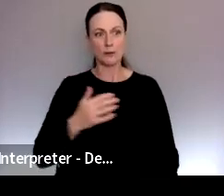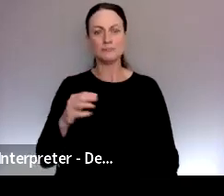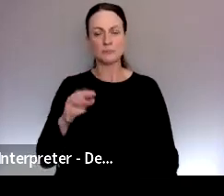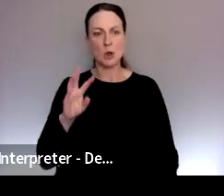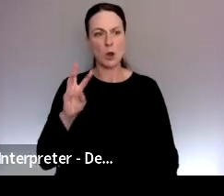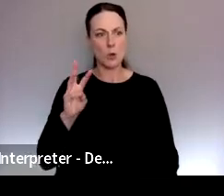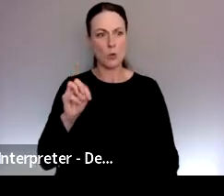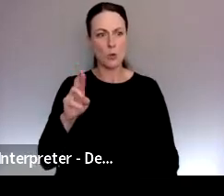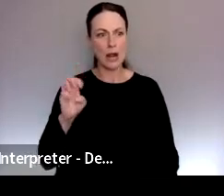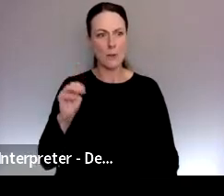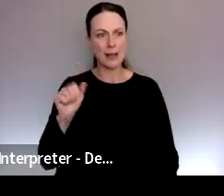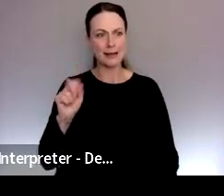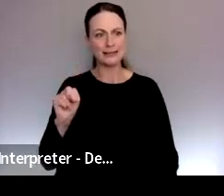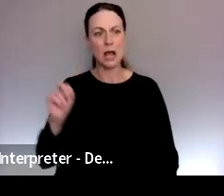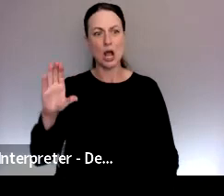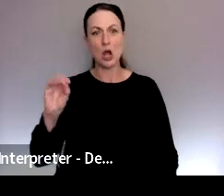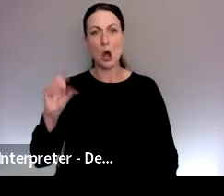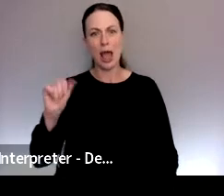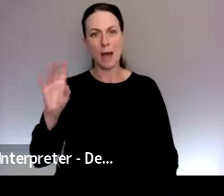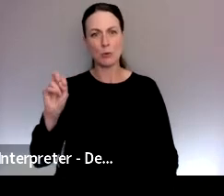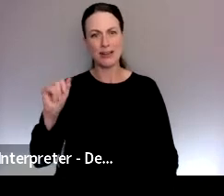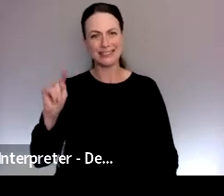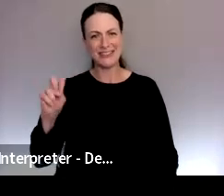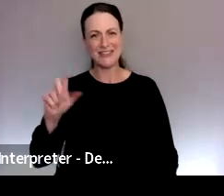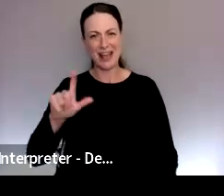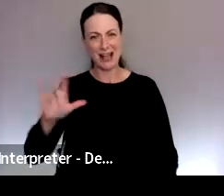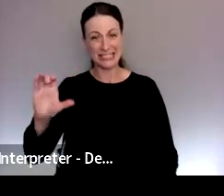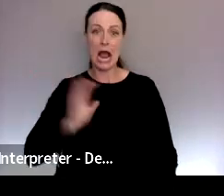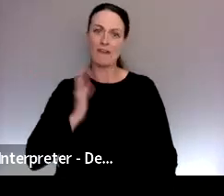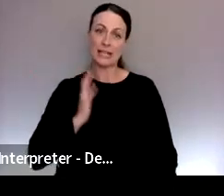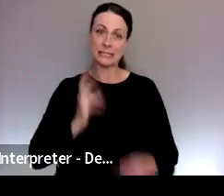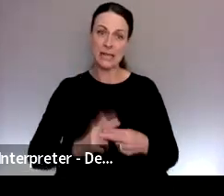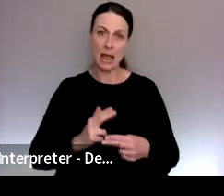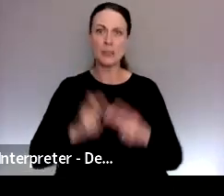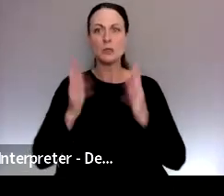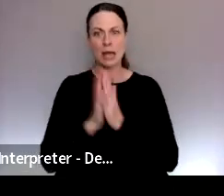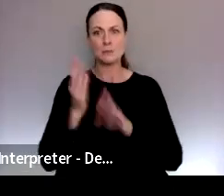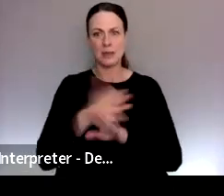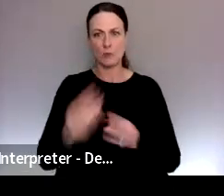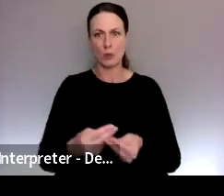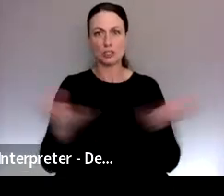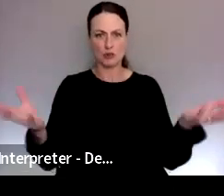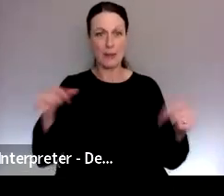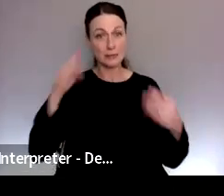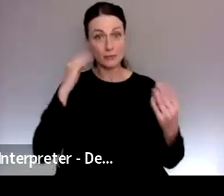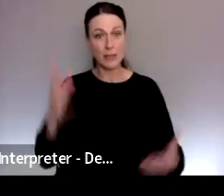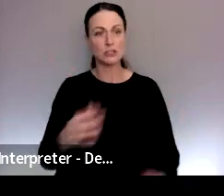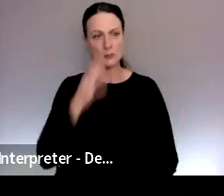which is our fancy name. And please ask us before distributing this information.